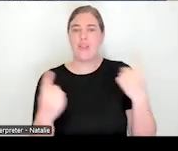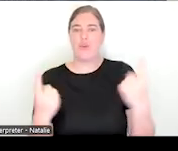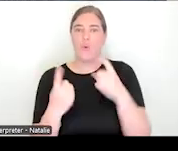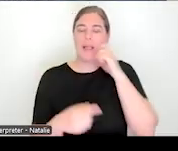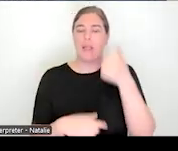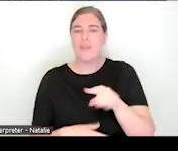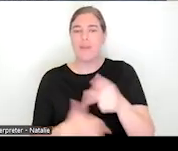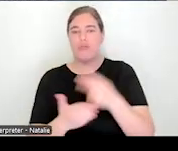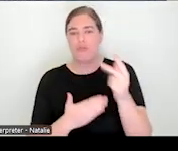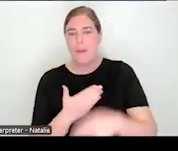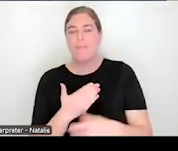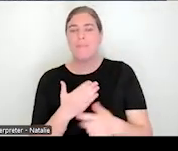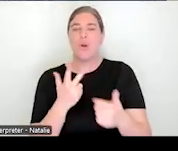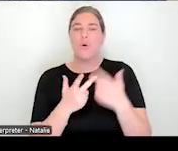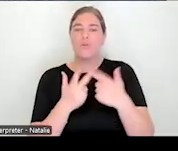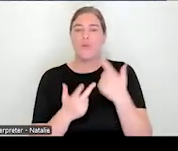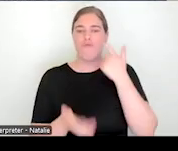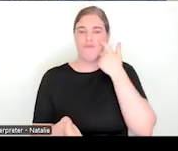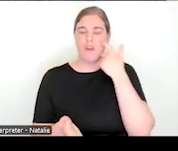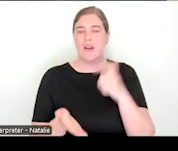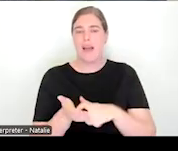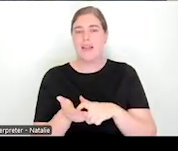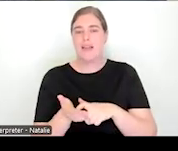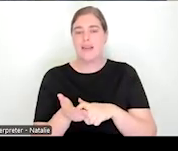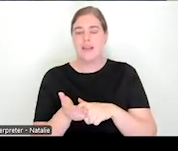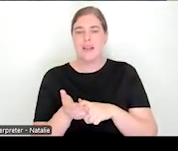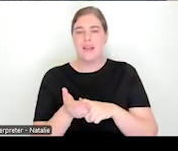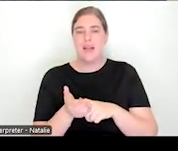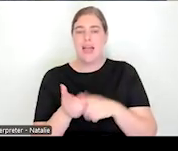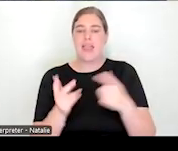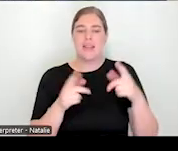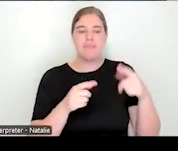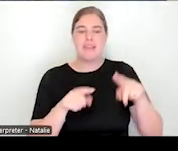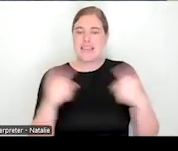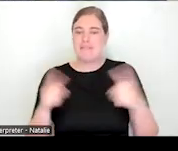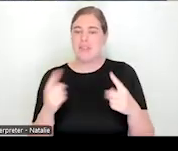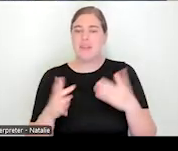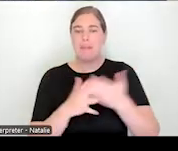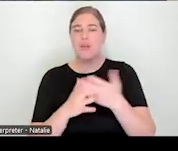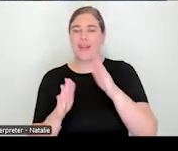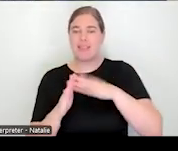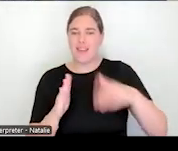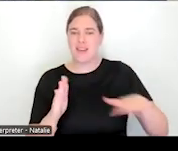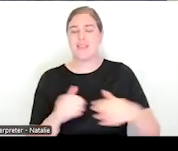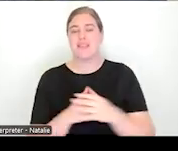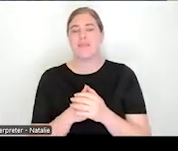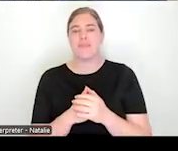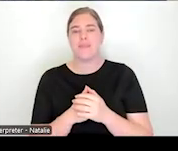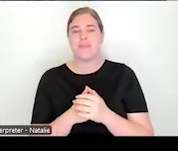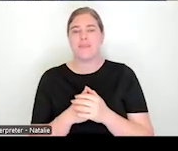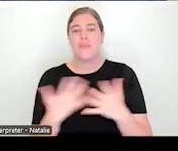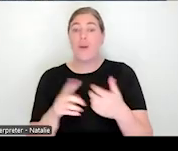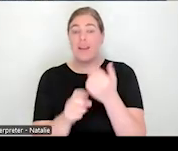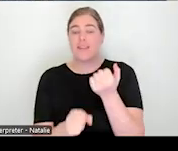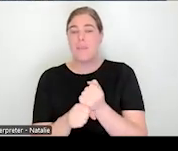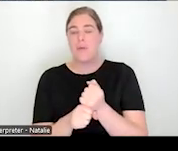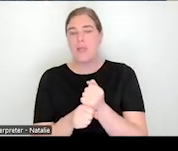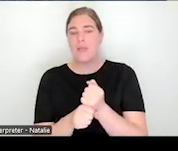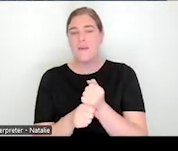but also recognises the differences between the sectors. A quick example is there may not be a lot